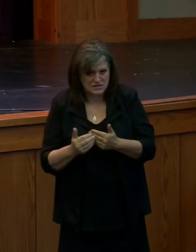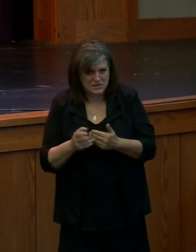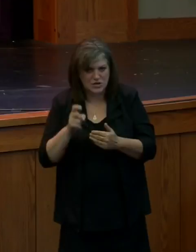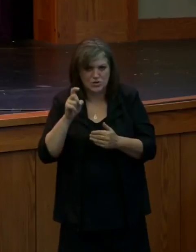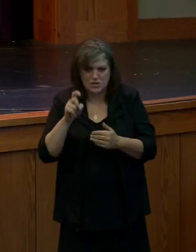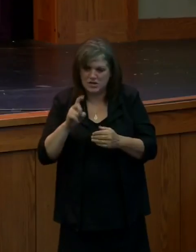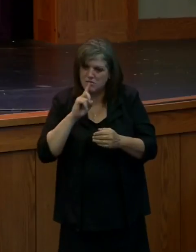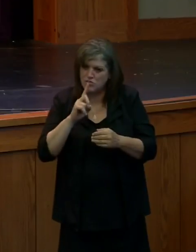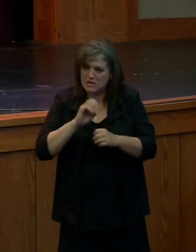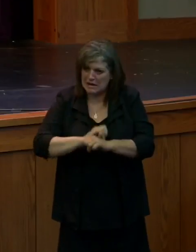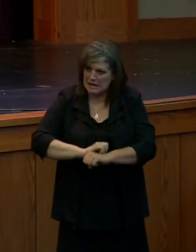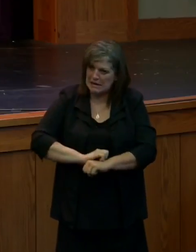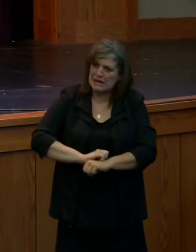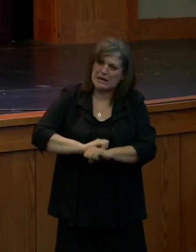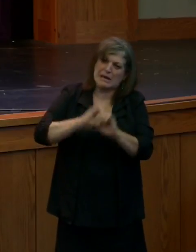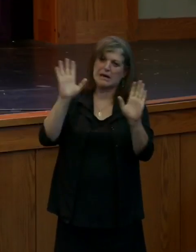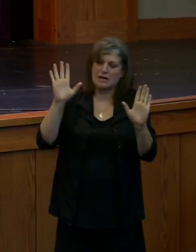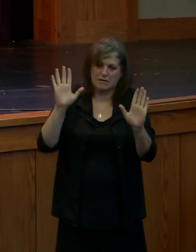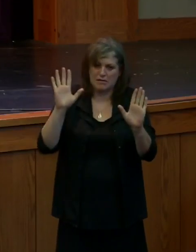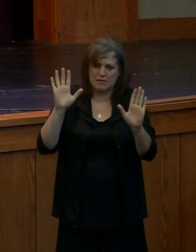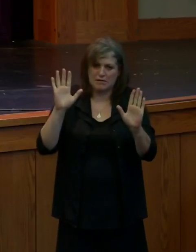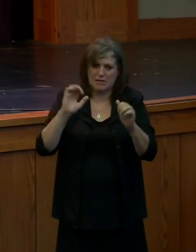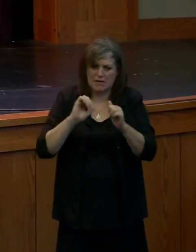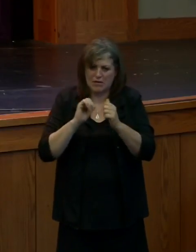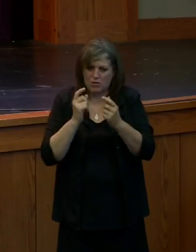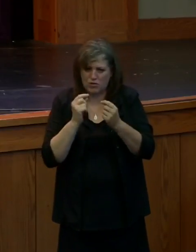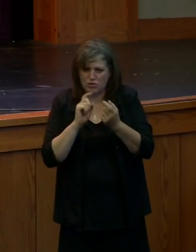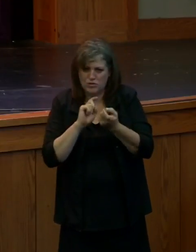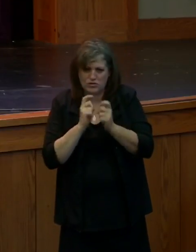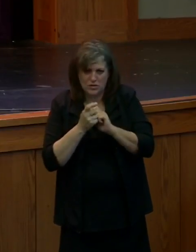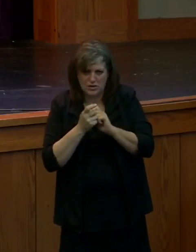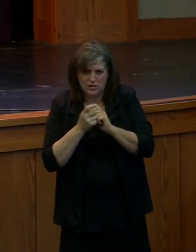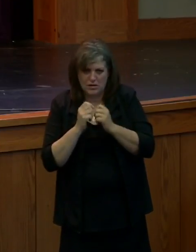BE VERY CLEAR IN THE CONSTITUTION, AND BECAUSE THE